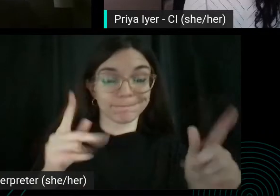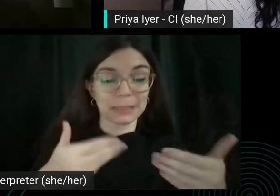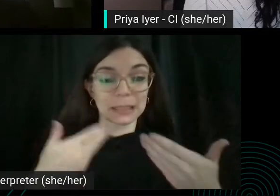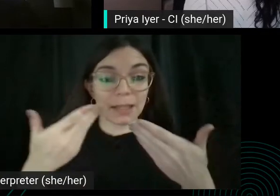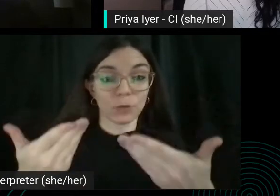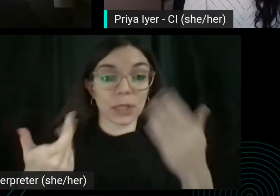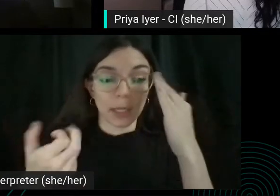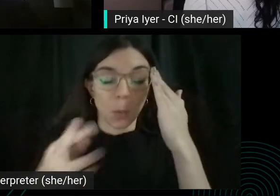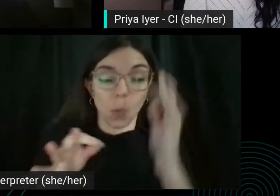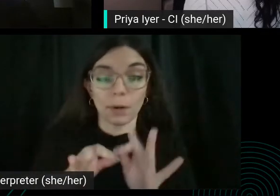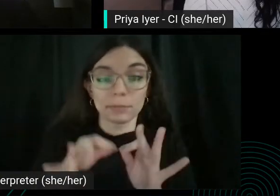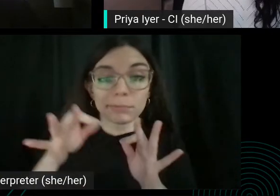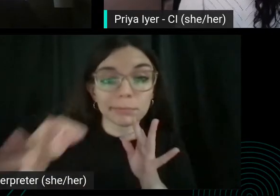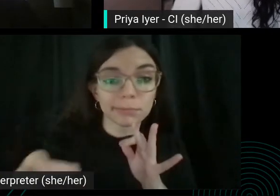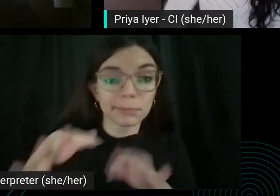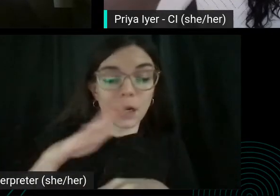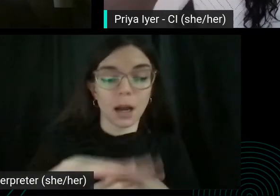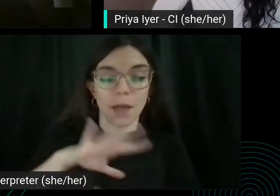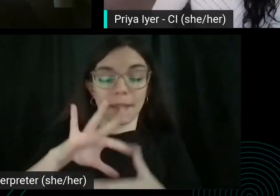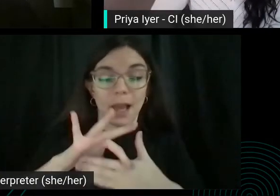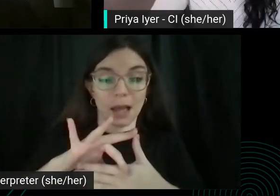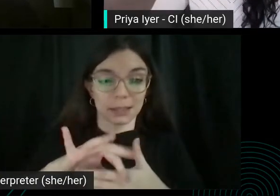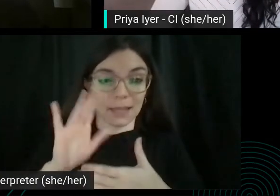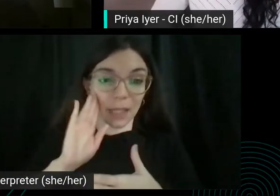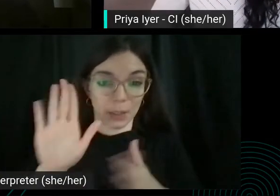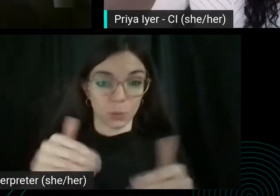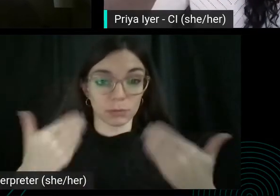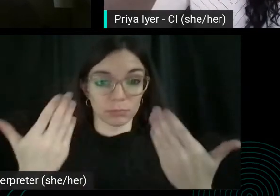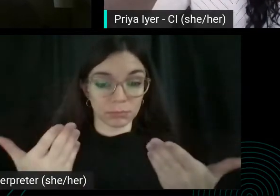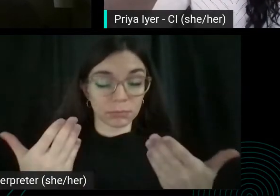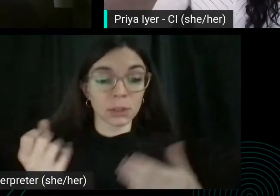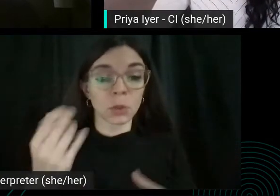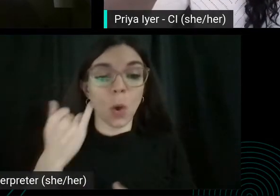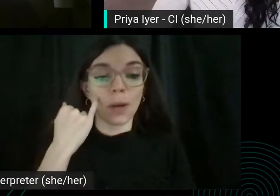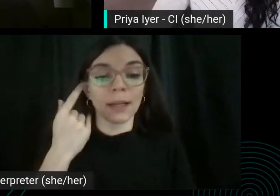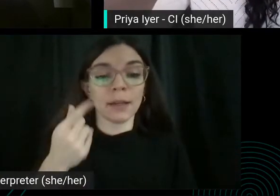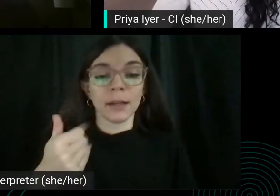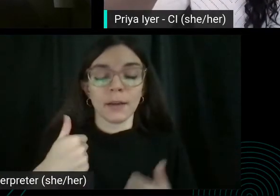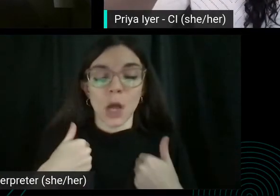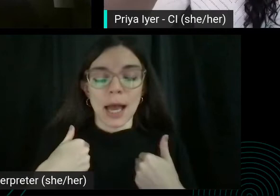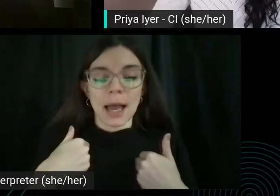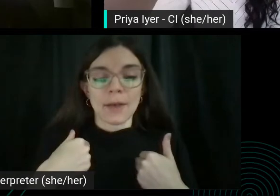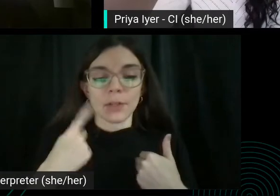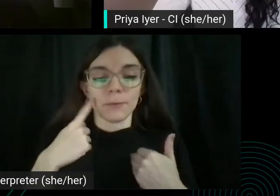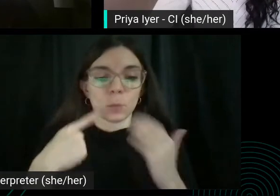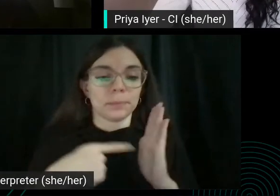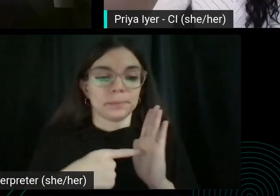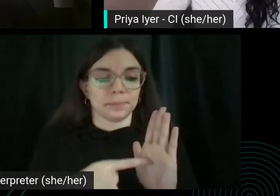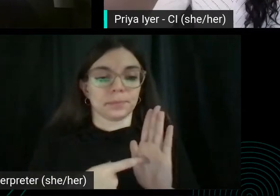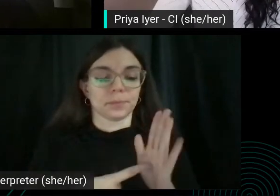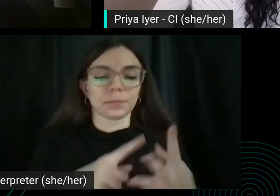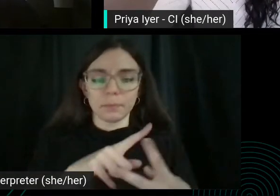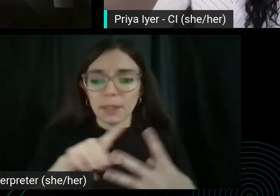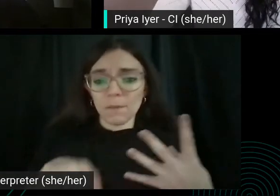the content that you You are going to get, right. So if you have that in an example for things, I wish I'd known before